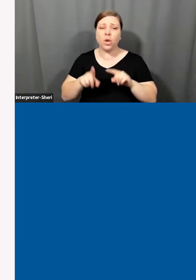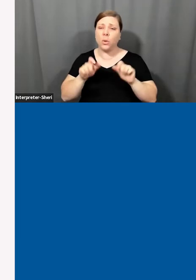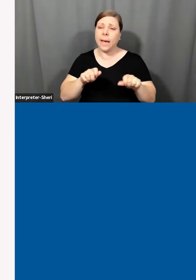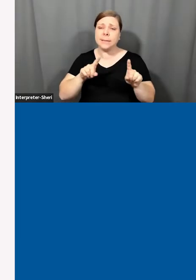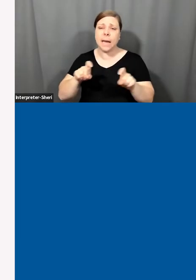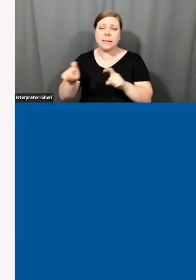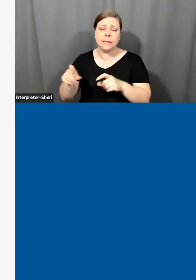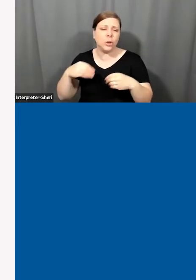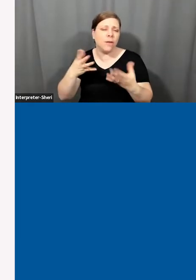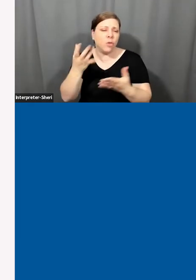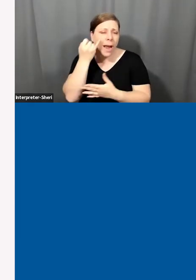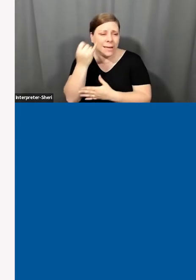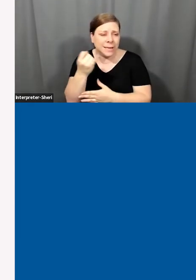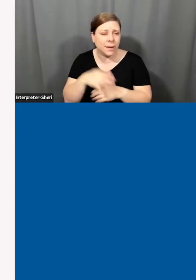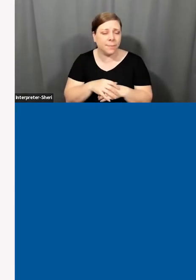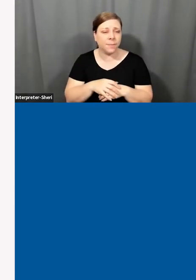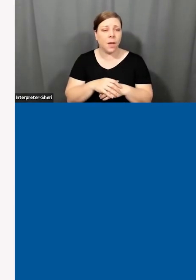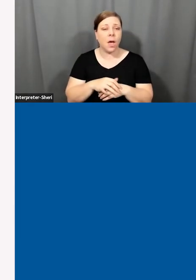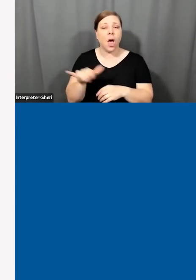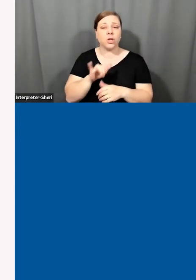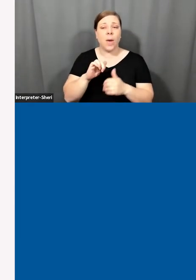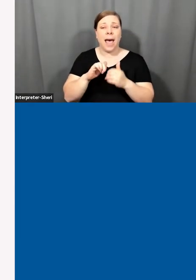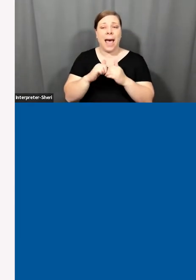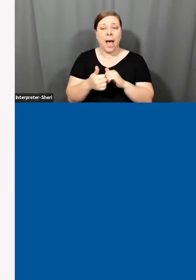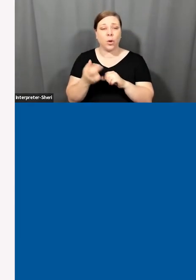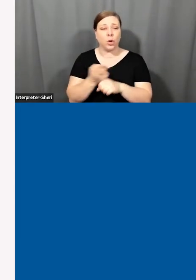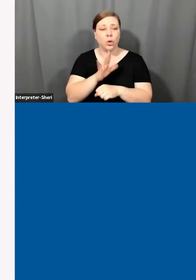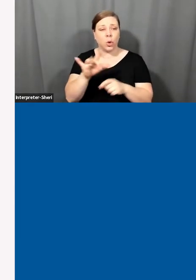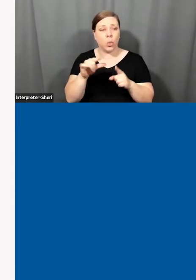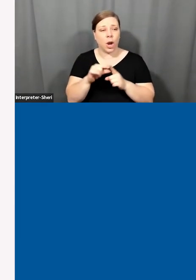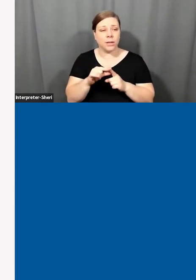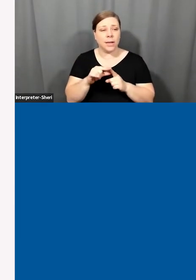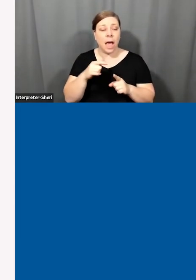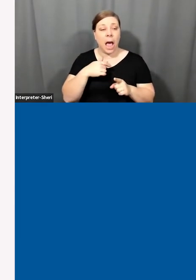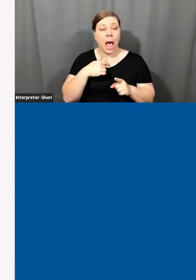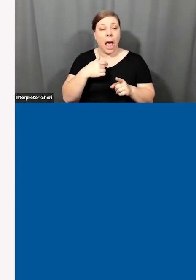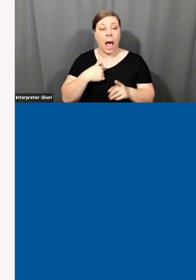Another thing I wanna mention is the way we use our wording. I've capitalized ability and access